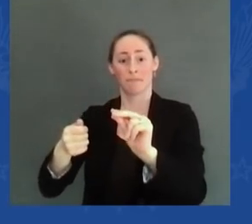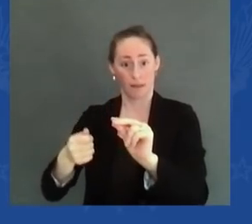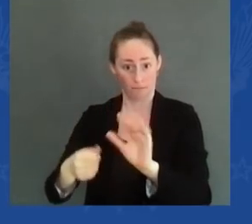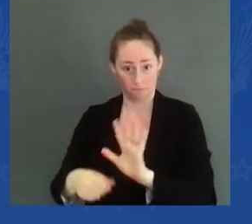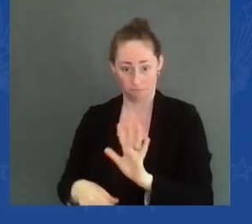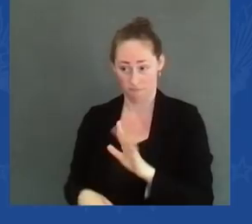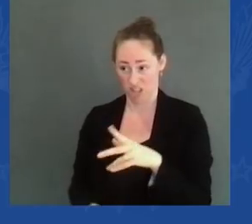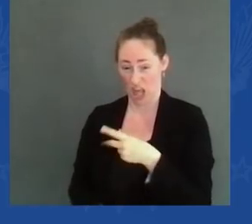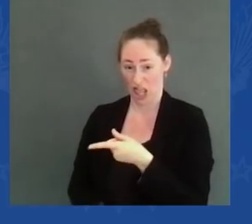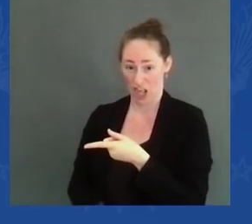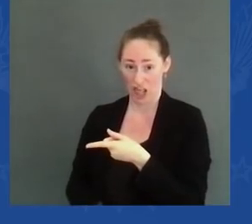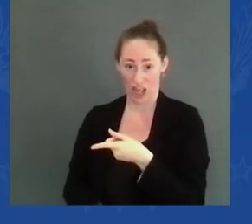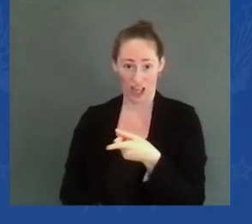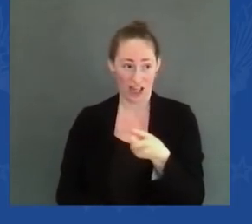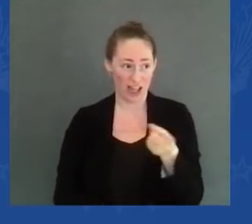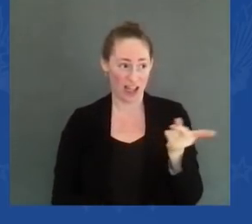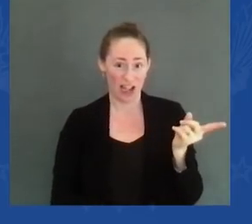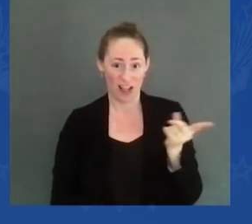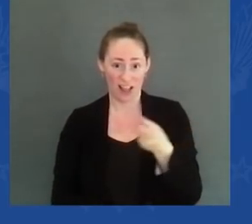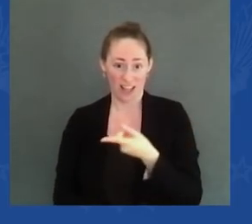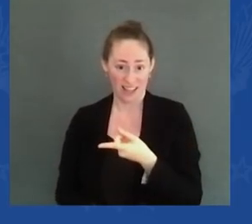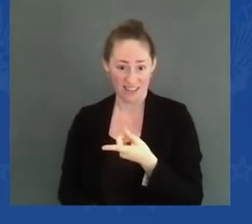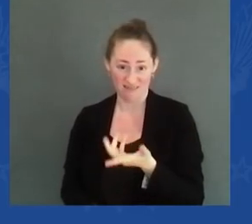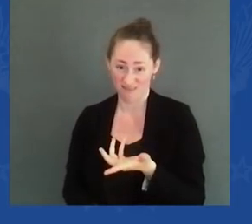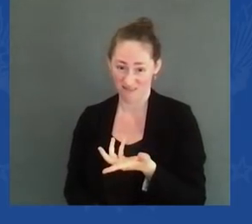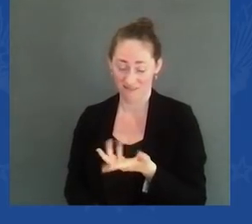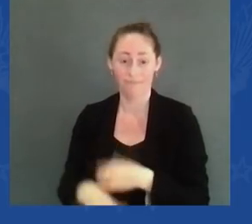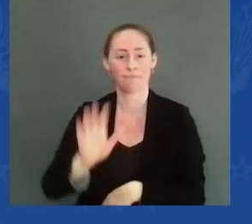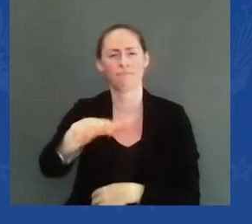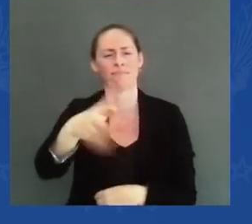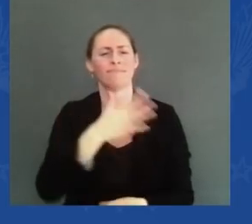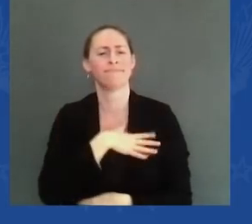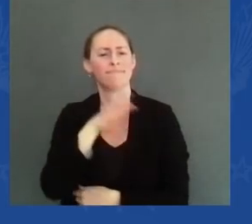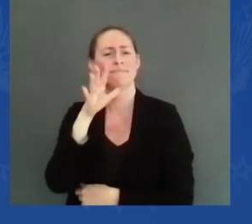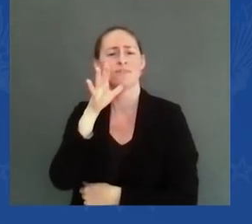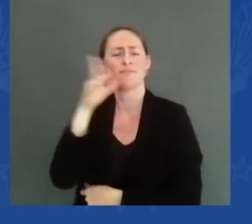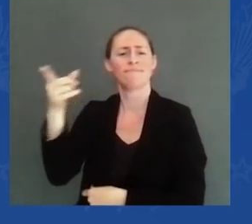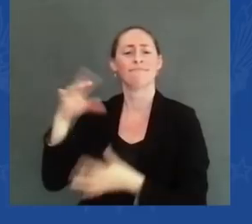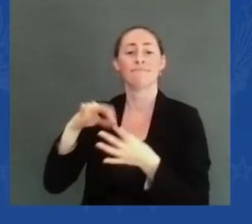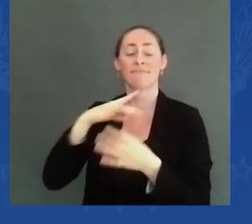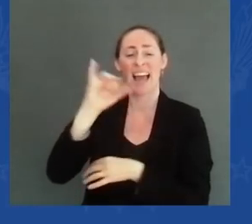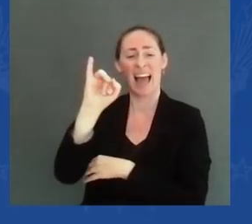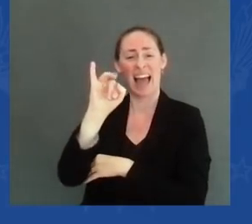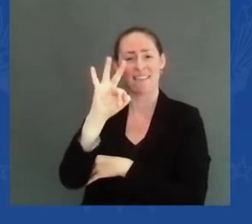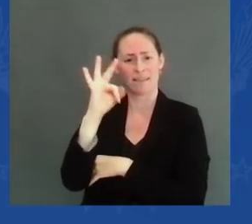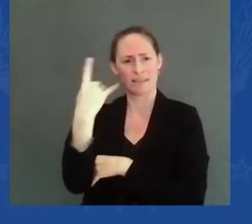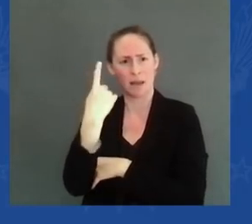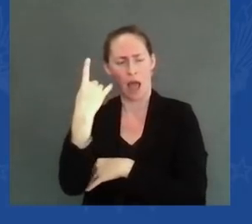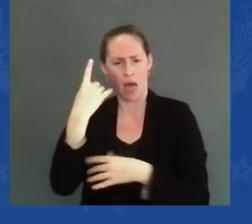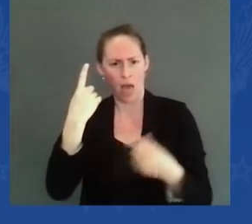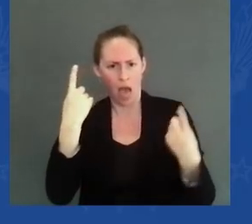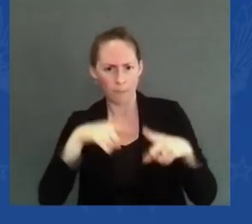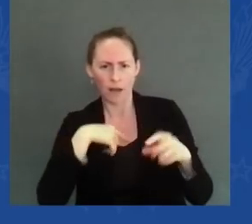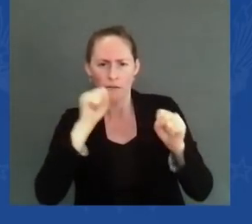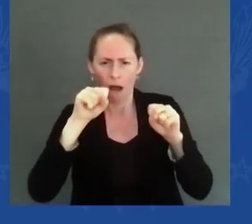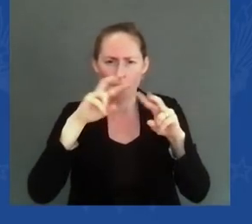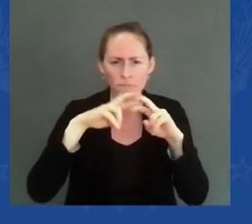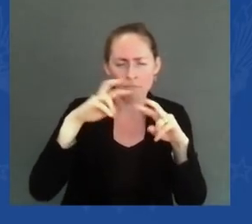something good will come if you look hard enough for it." Well, I think we've all seen -- even the climate skeptics